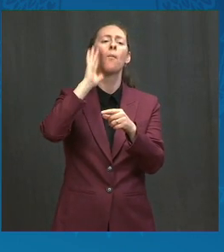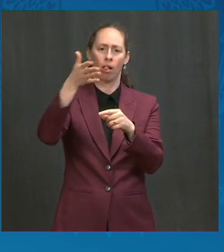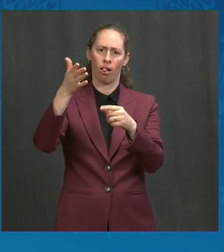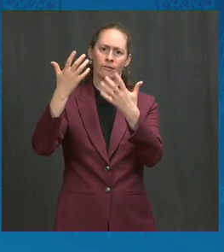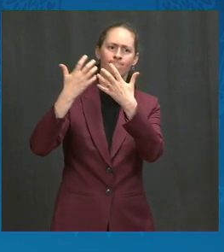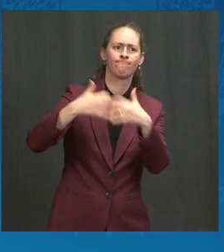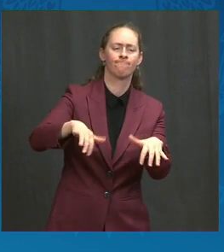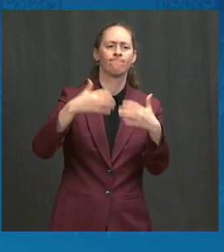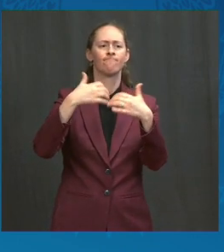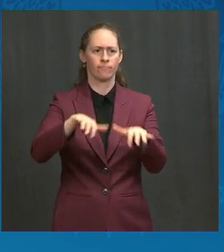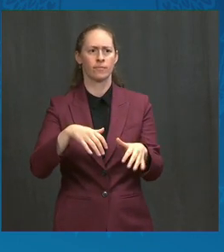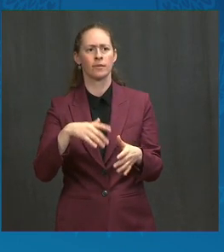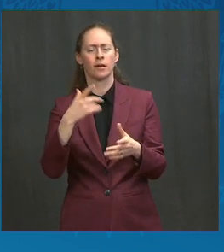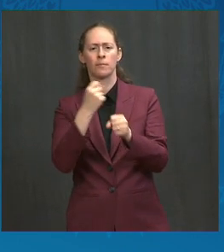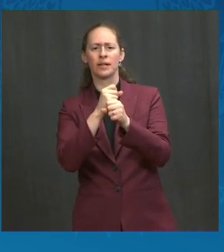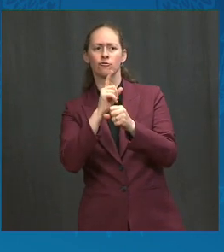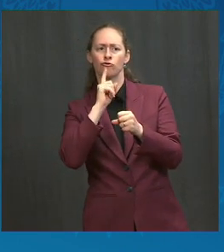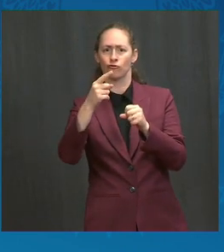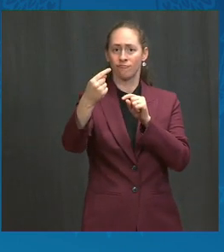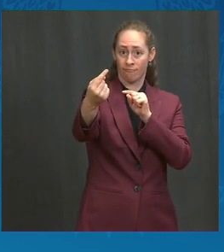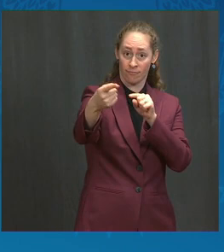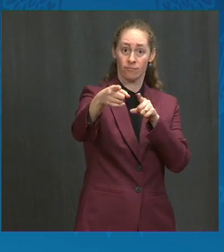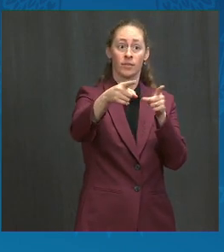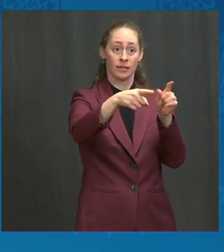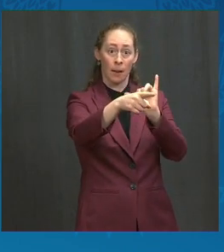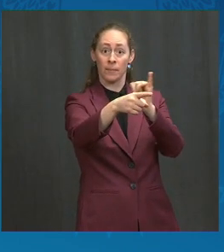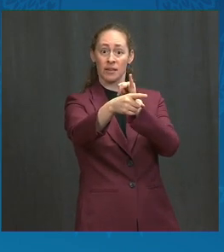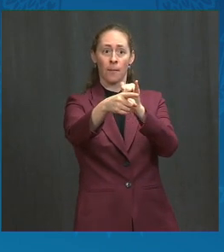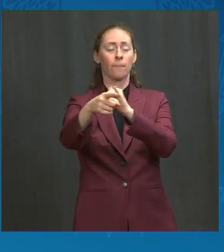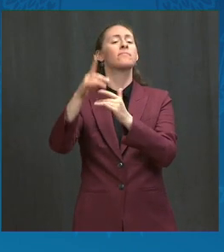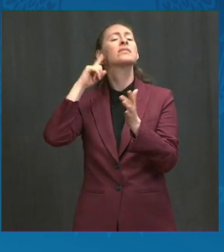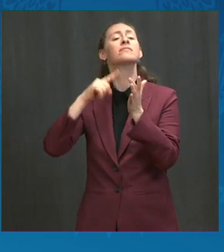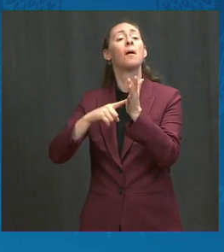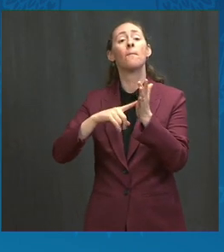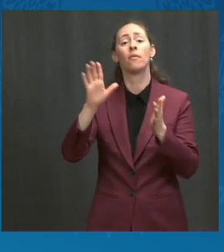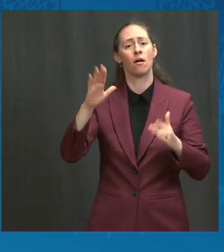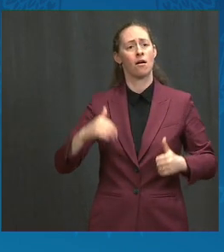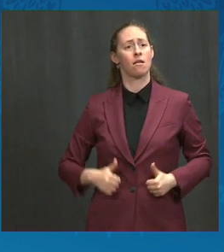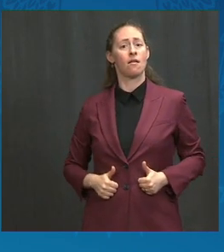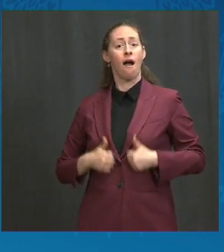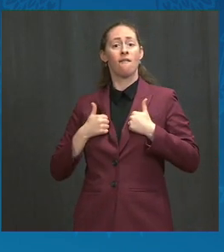that improve the lives of women in the United States and women around the world.